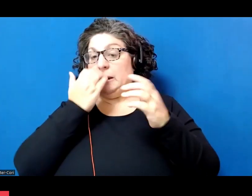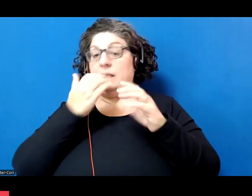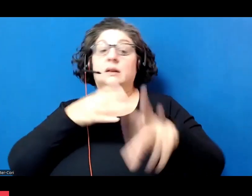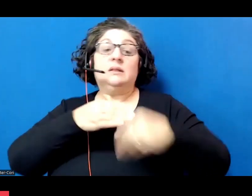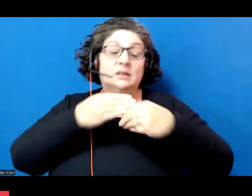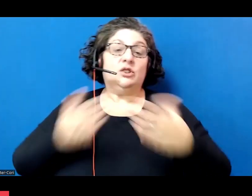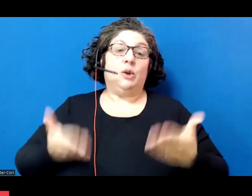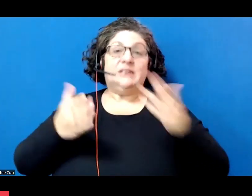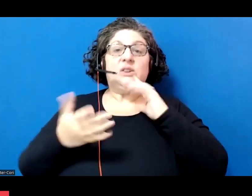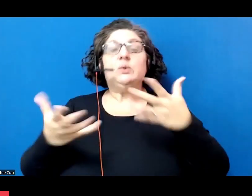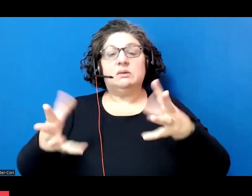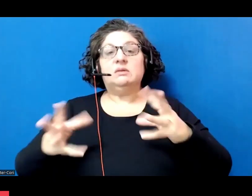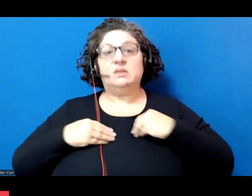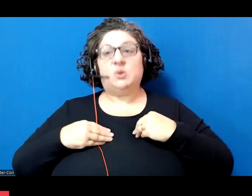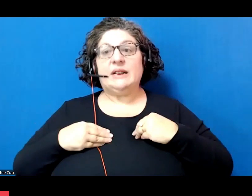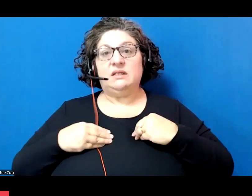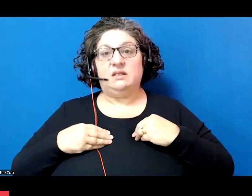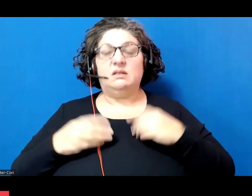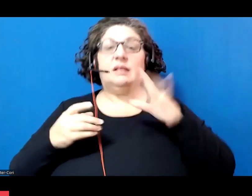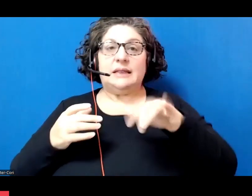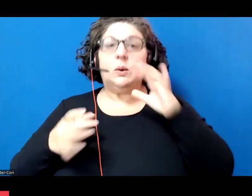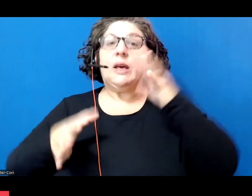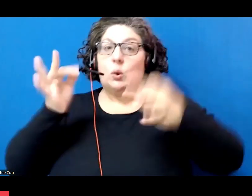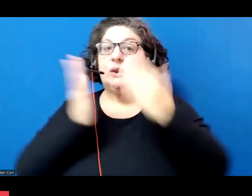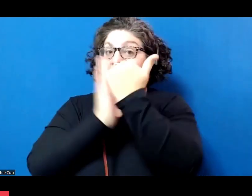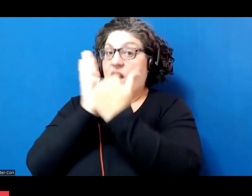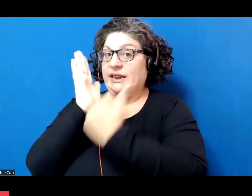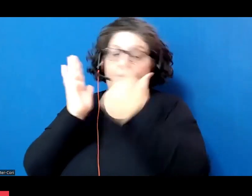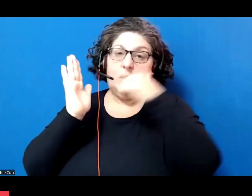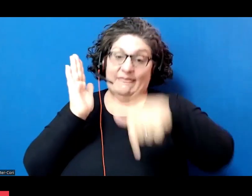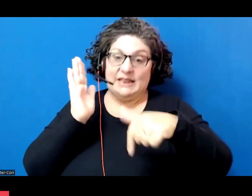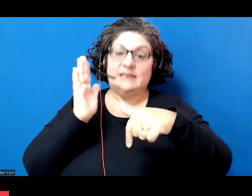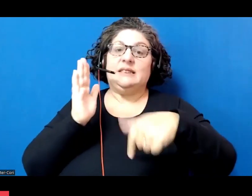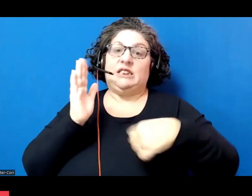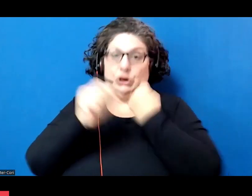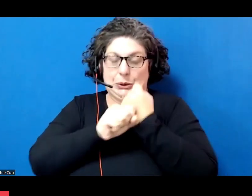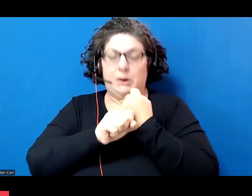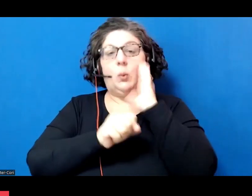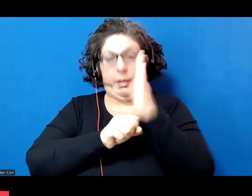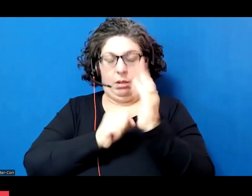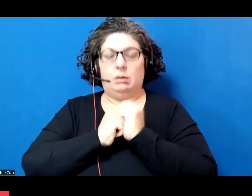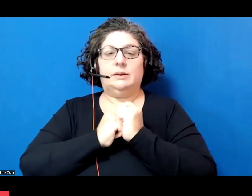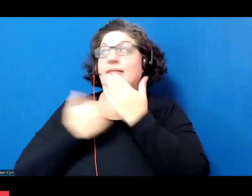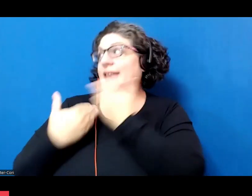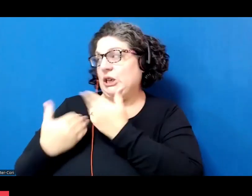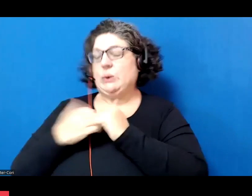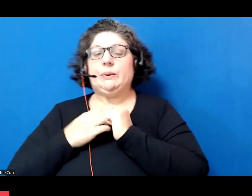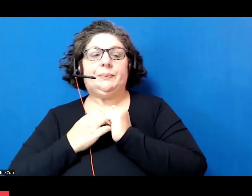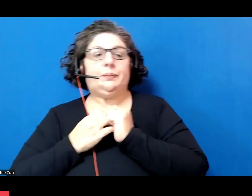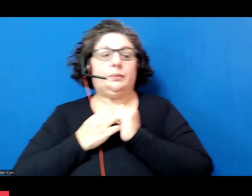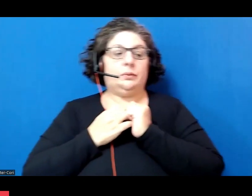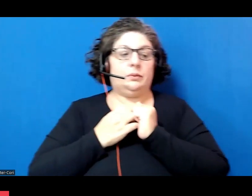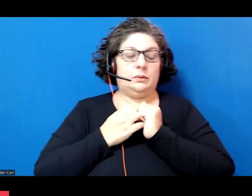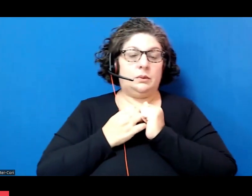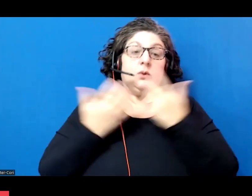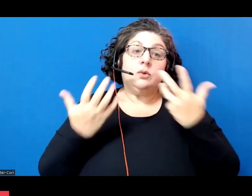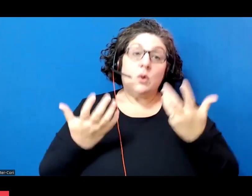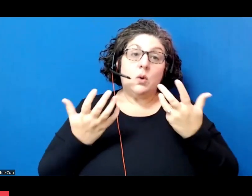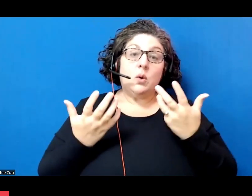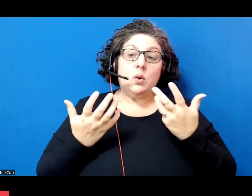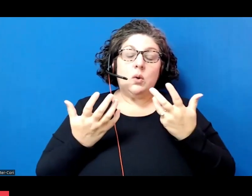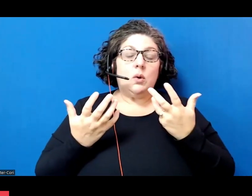granted and we have it opposite the Court's docket coming this year.So what do we expect?